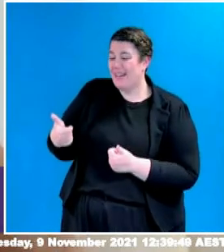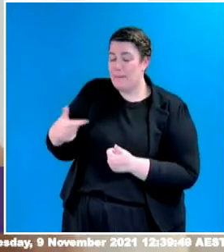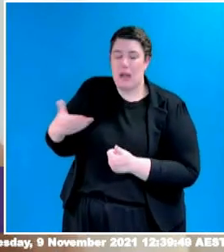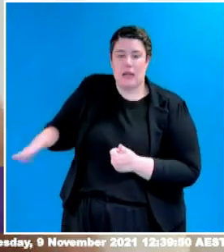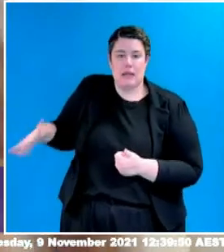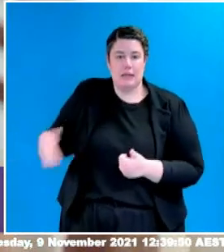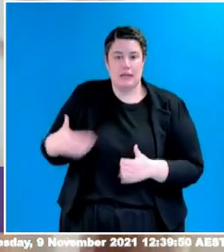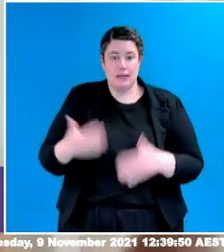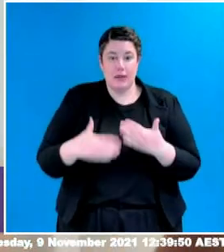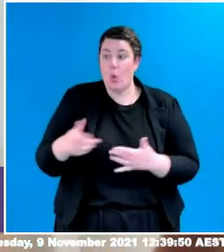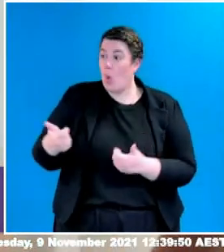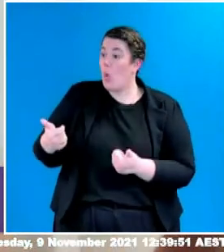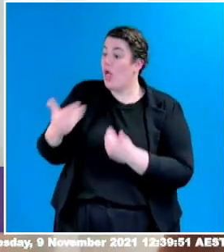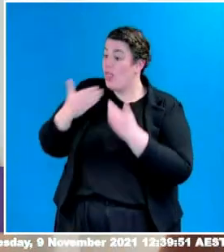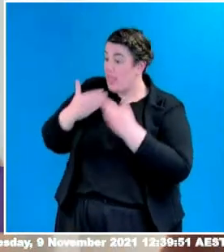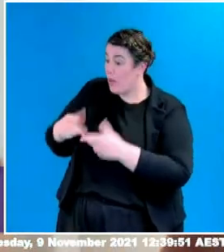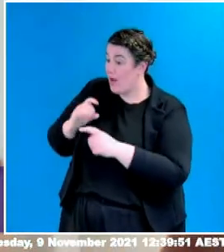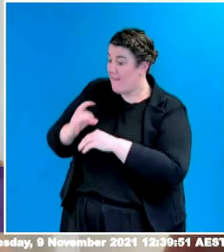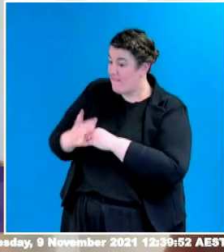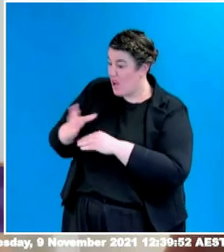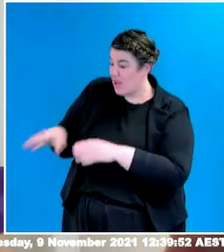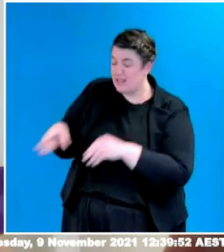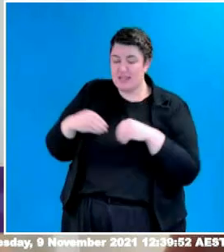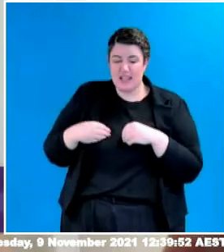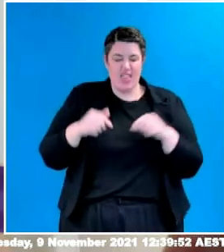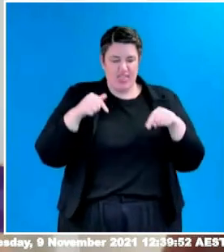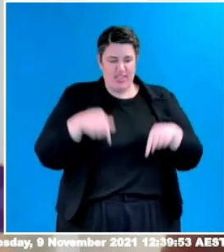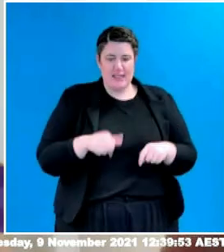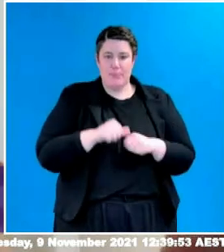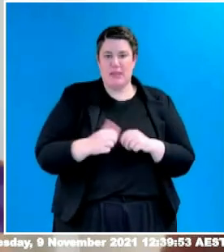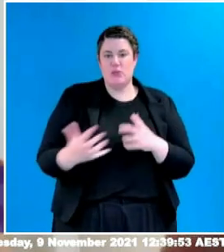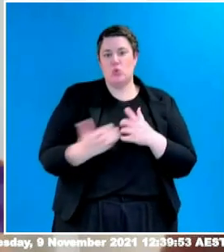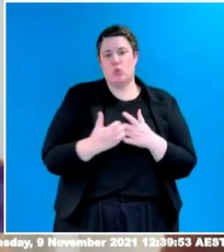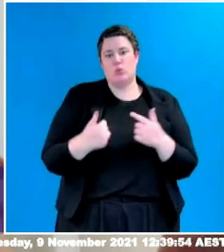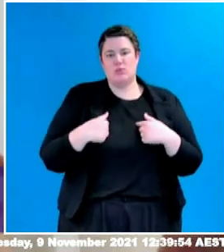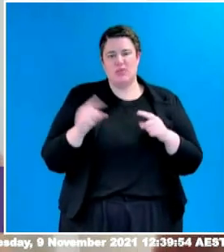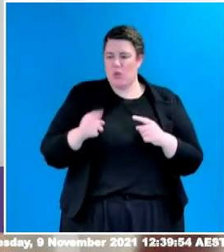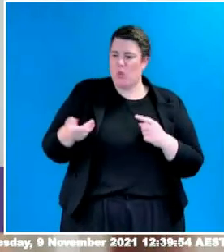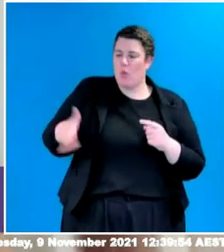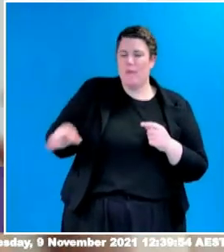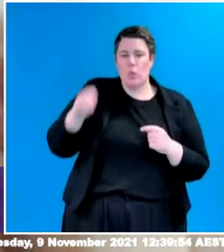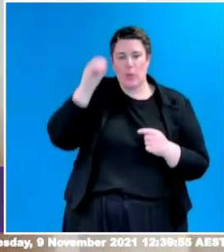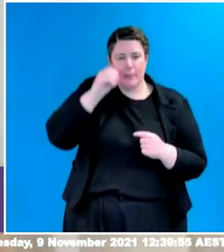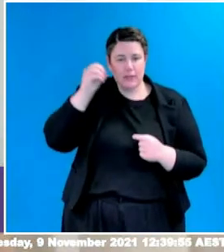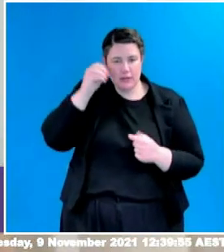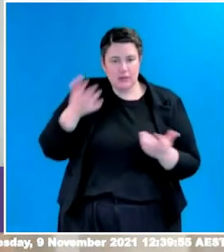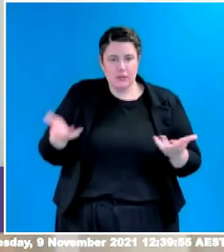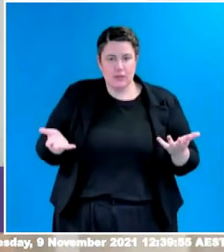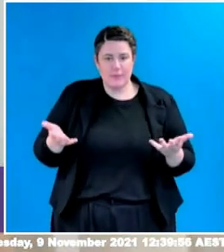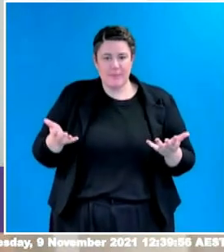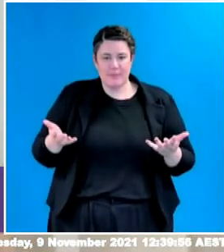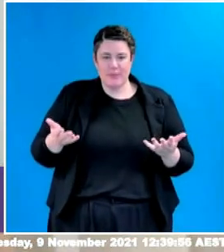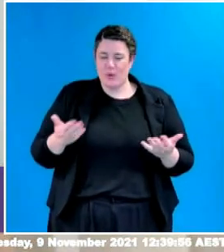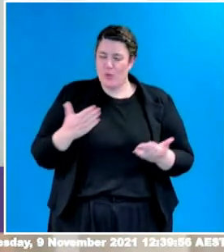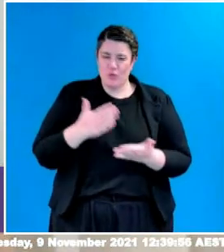advice and then decide something that is more politically expedient for them at the time. So it is a very different power dynamic.